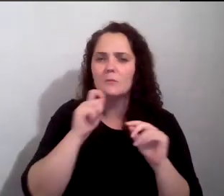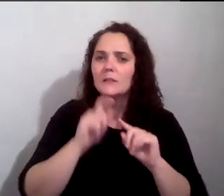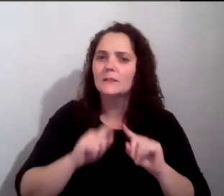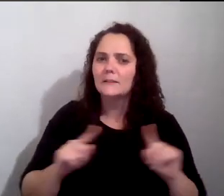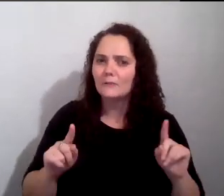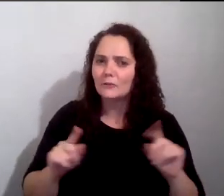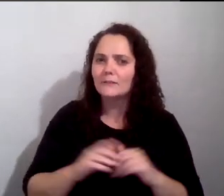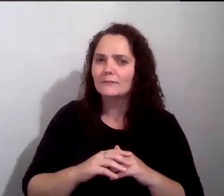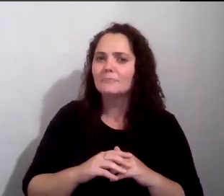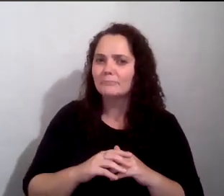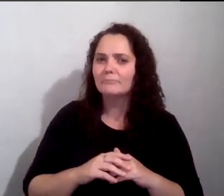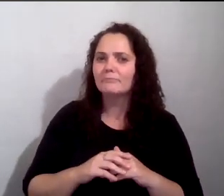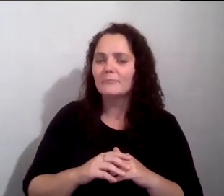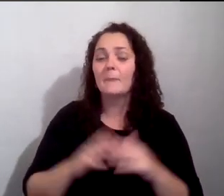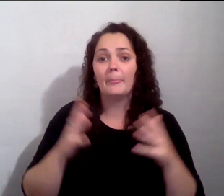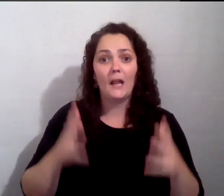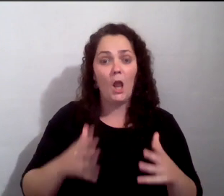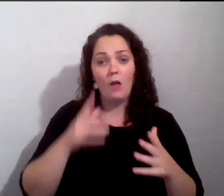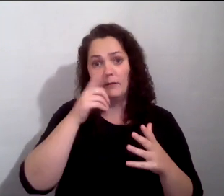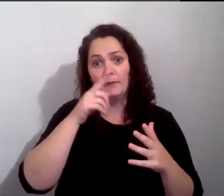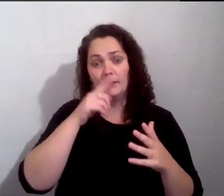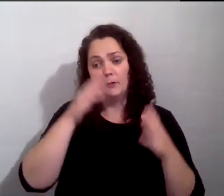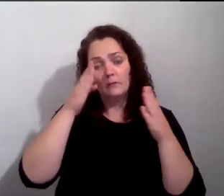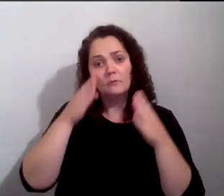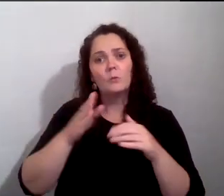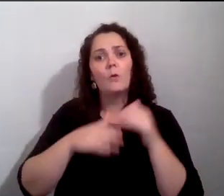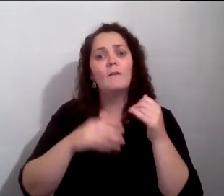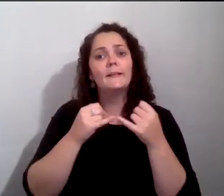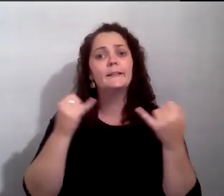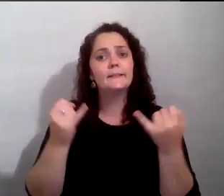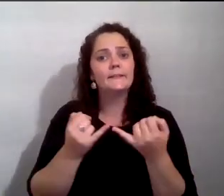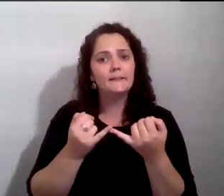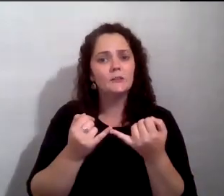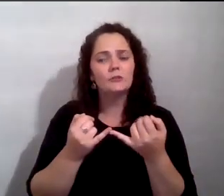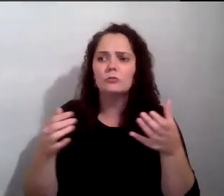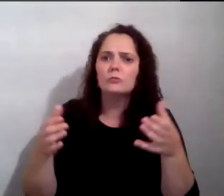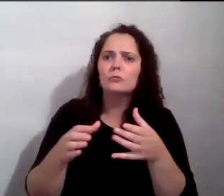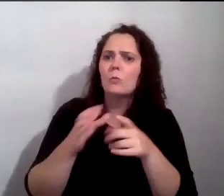to of course artists like Picasso results in